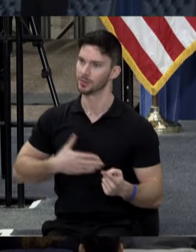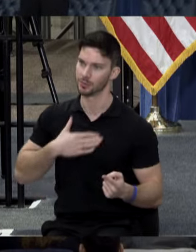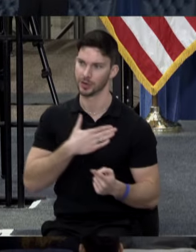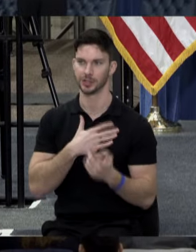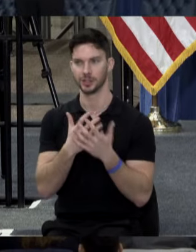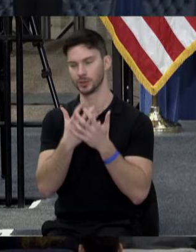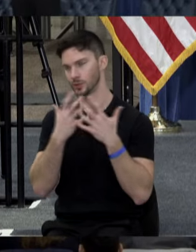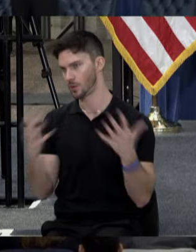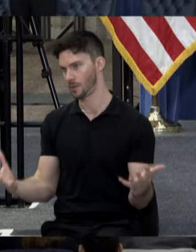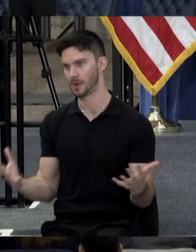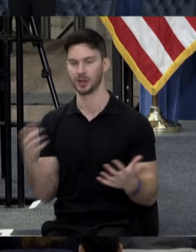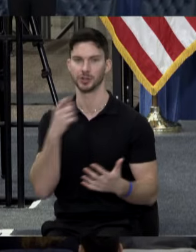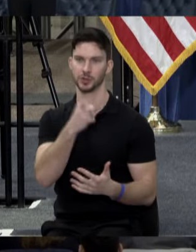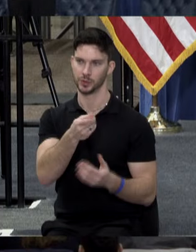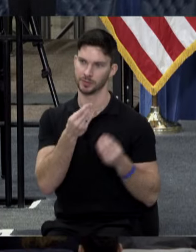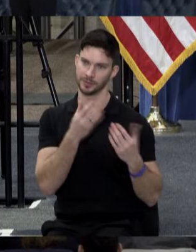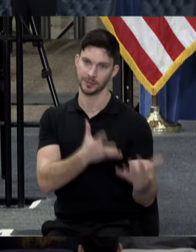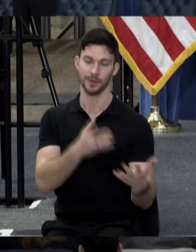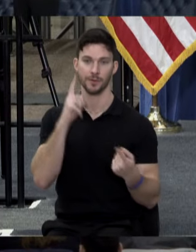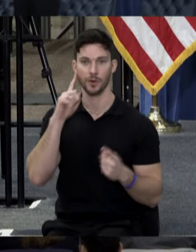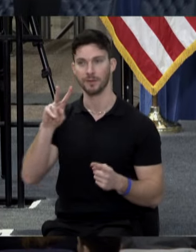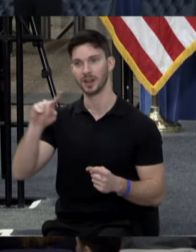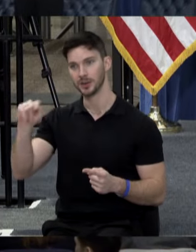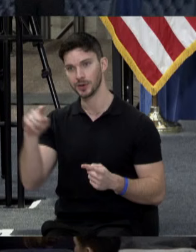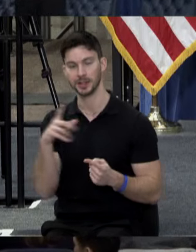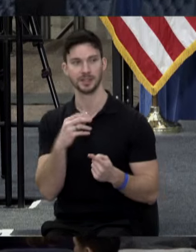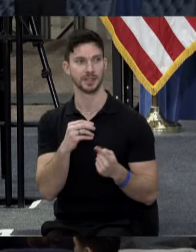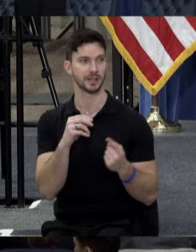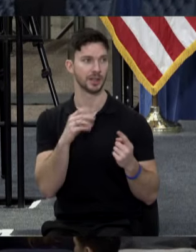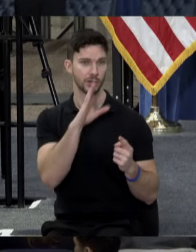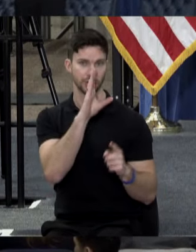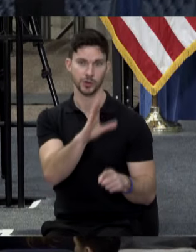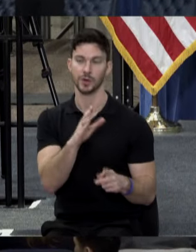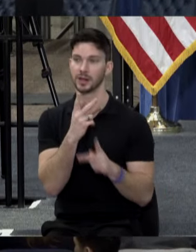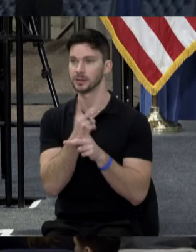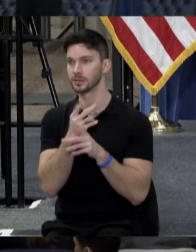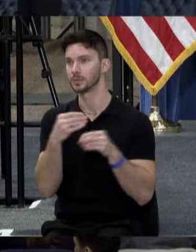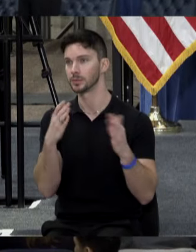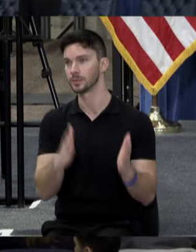you give to veterans and caregivers, direct care workers, direct service professionals.